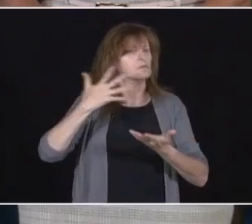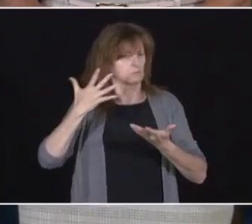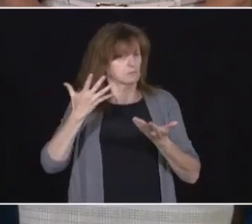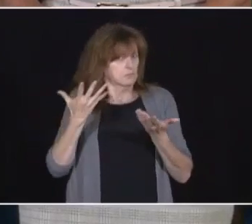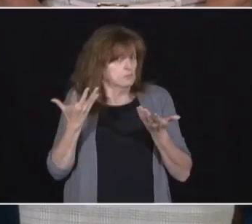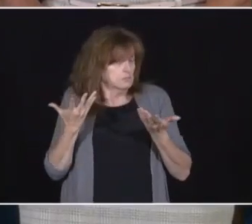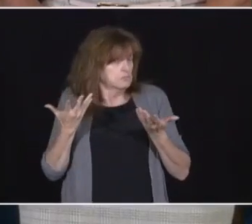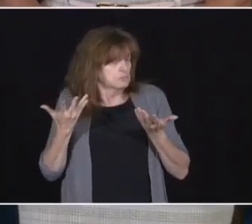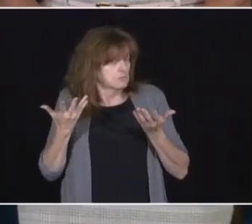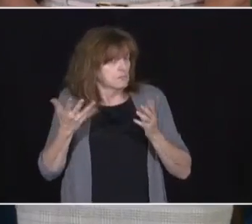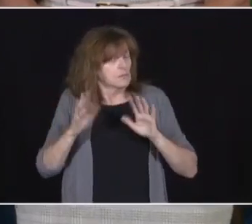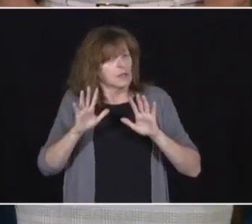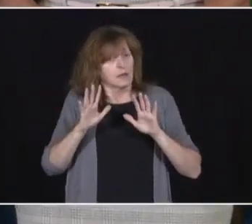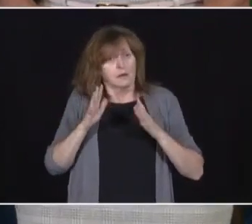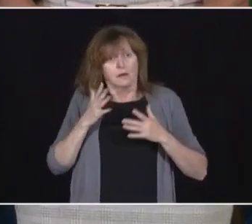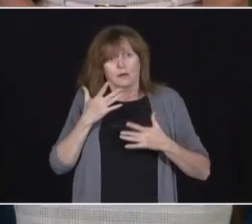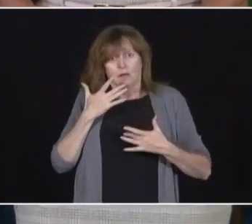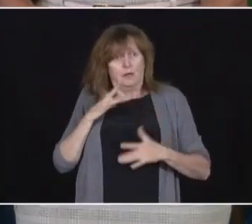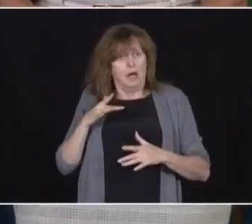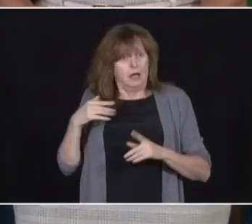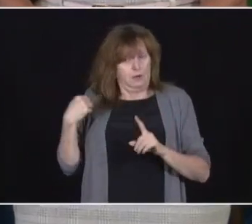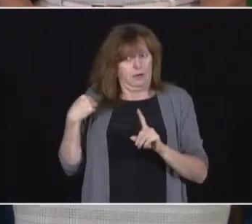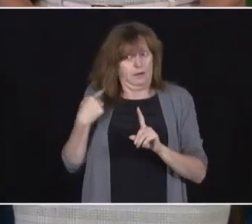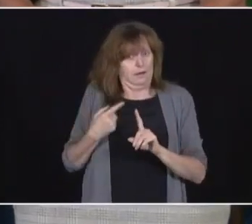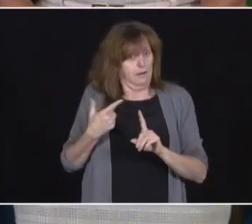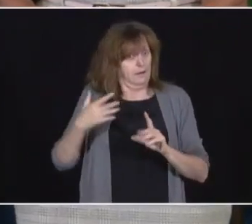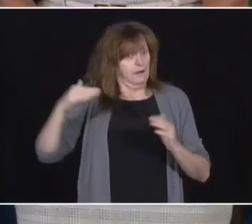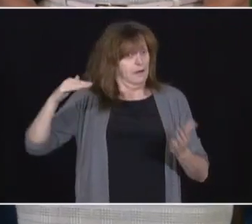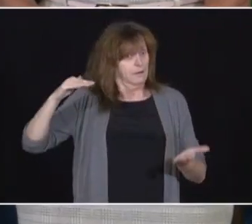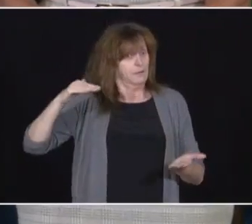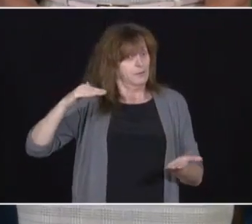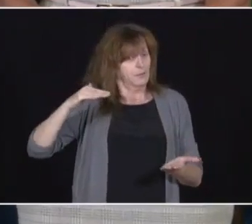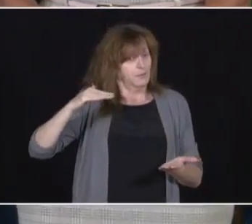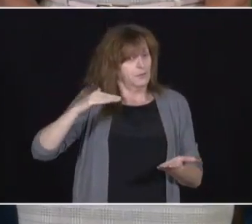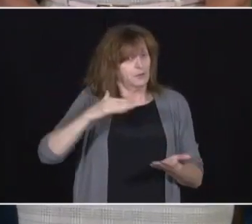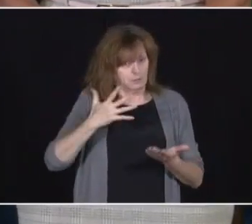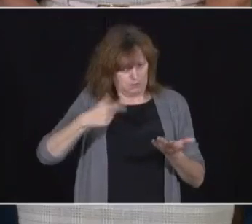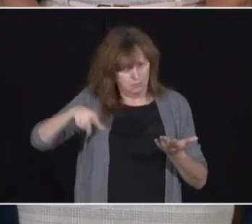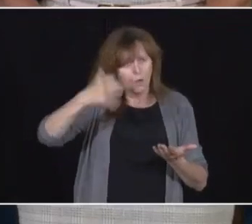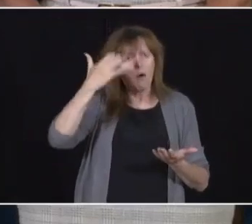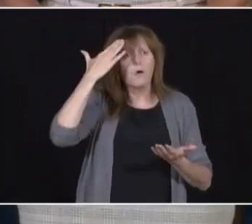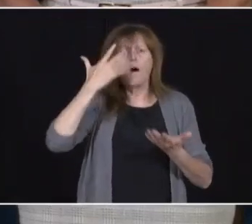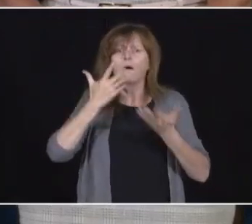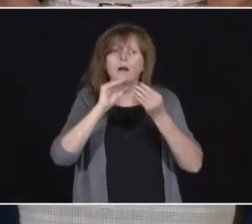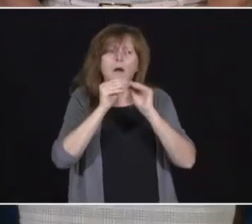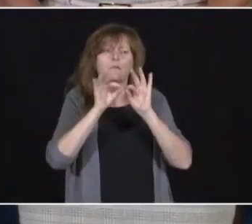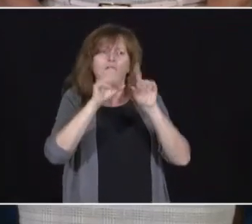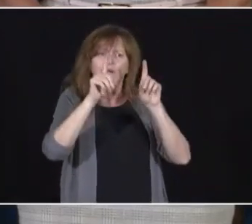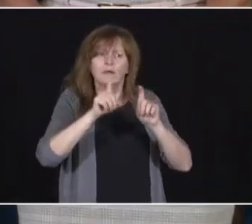daily. It is important to a lot of people. They want to know how many new cases we have.